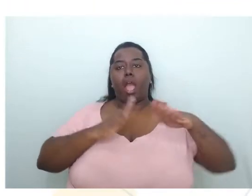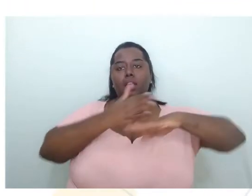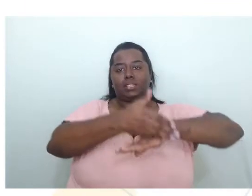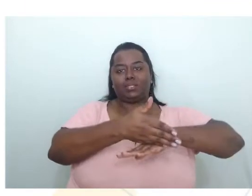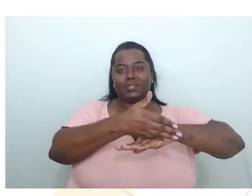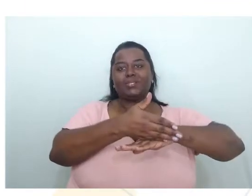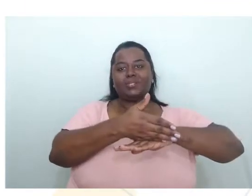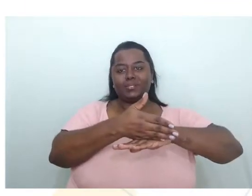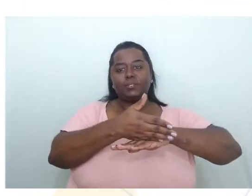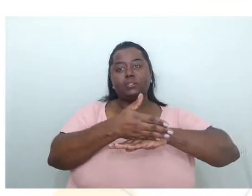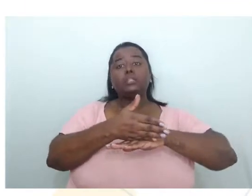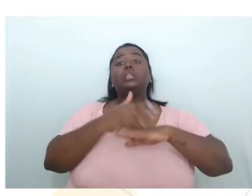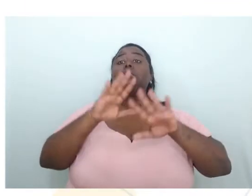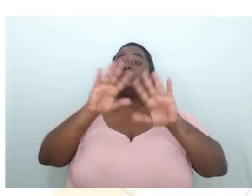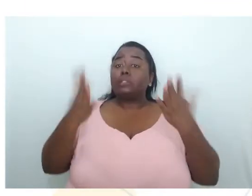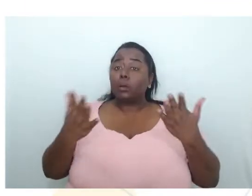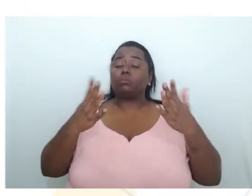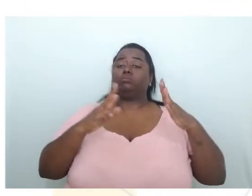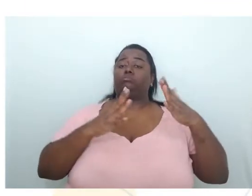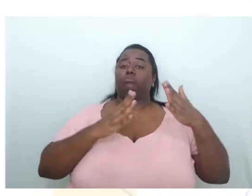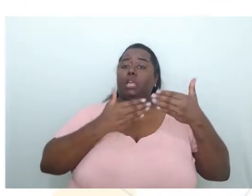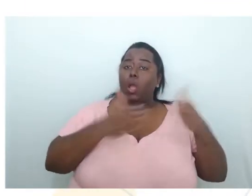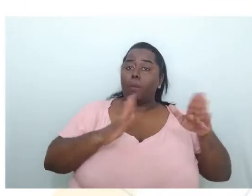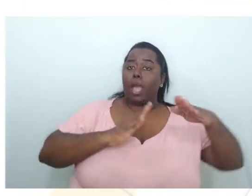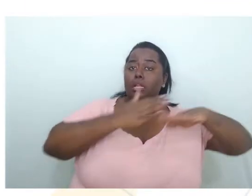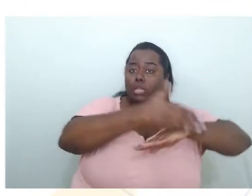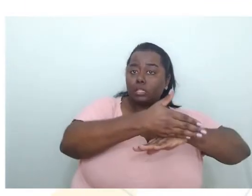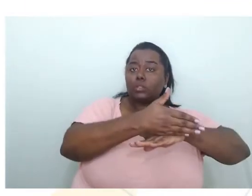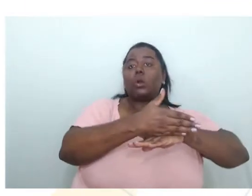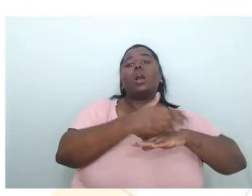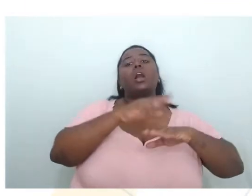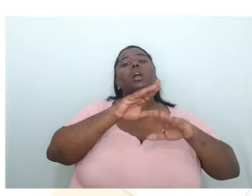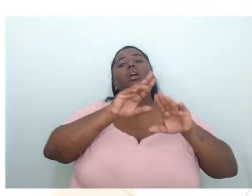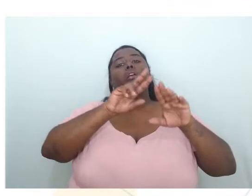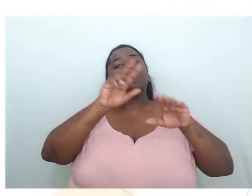related to opening up access is this idea of open learning strategies being